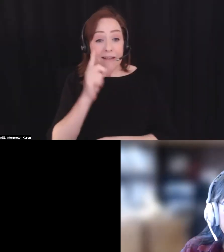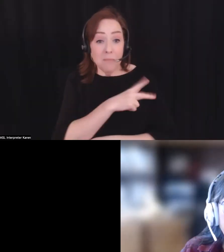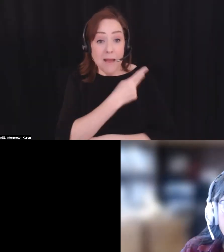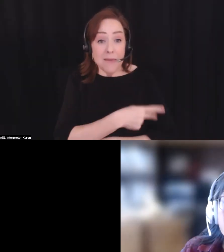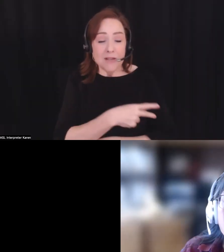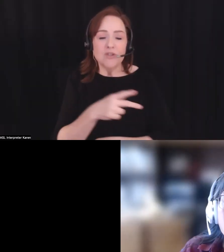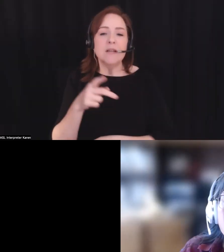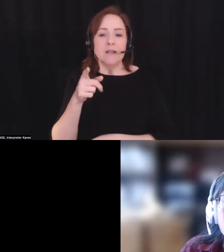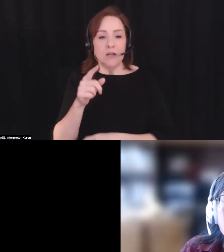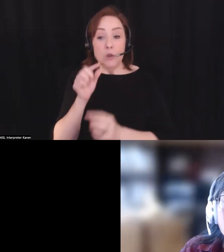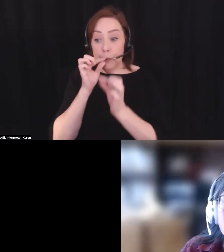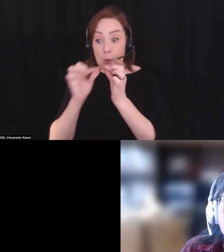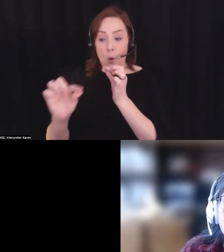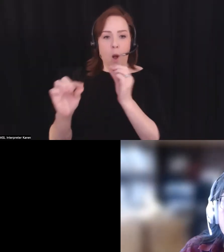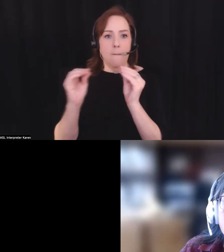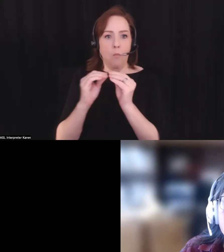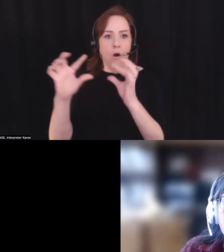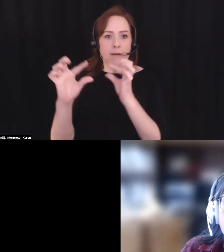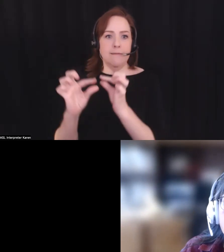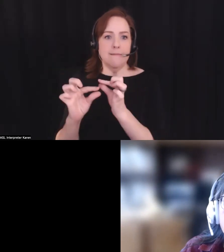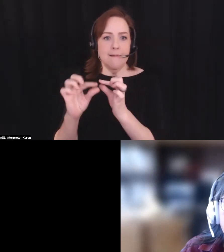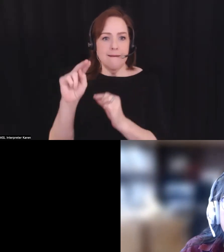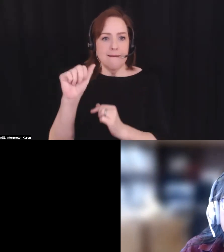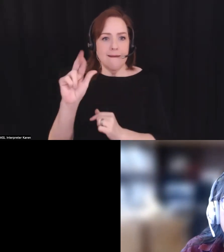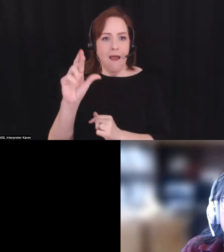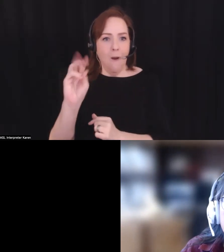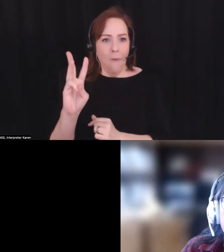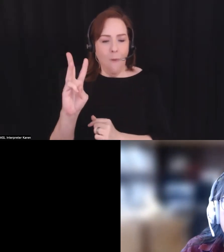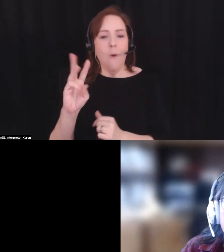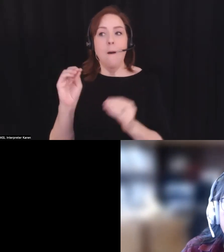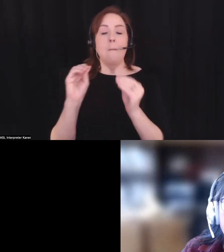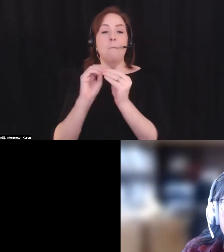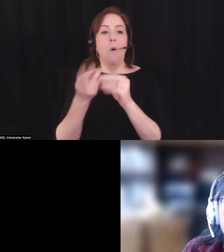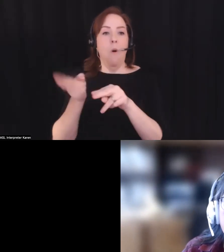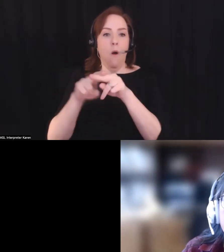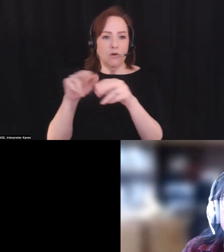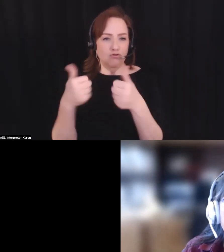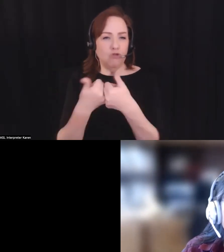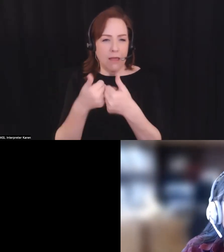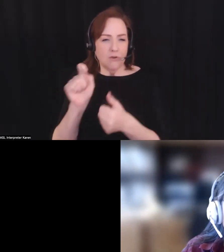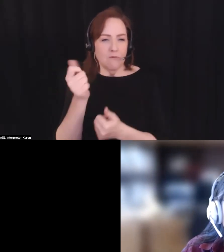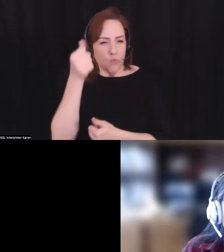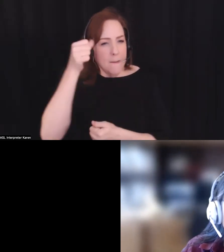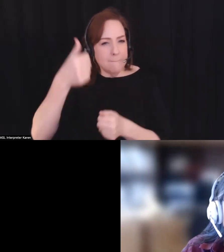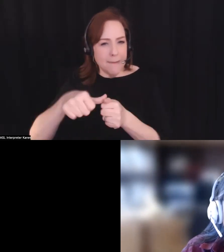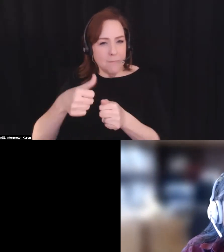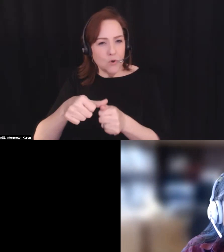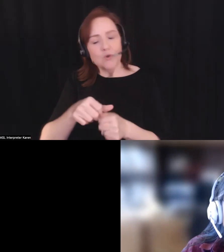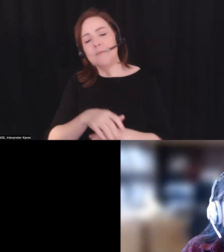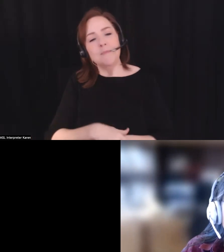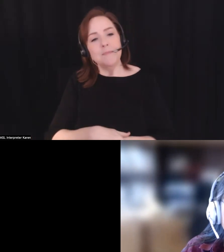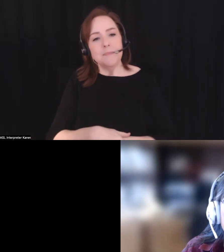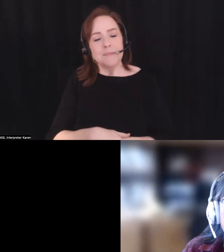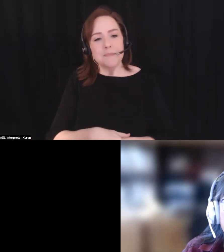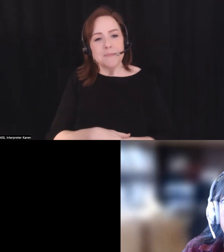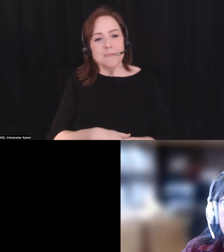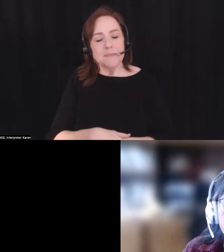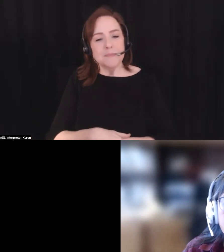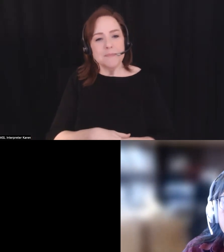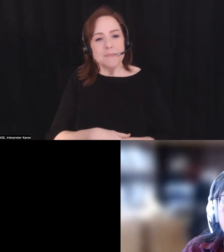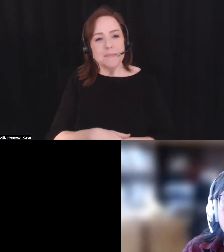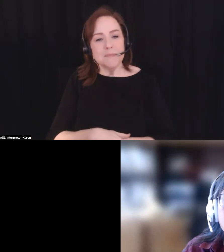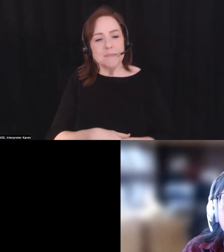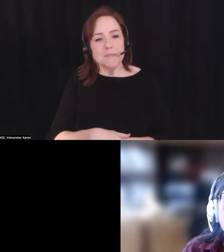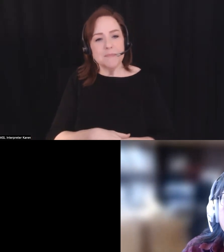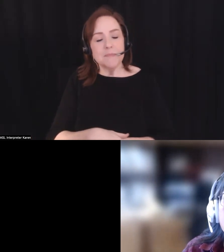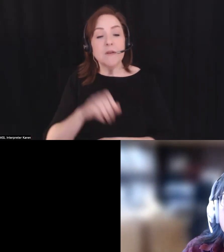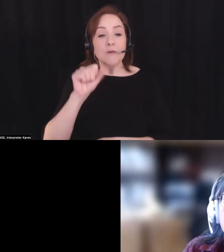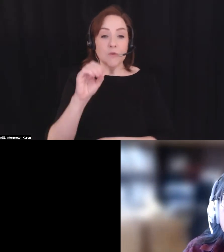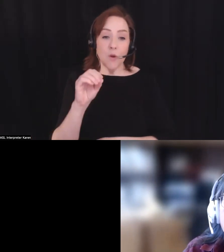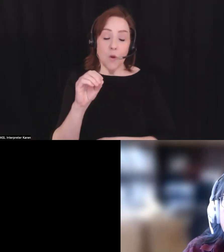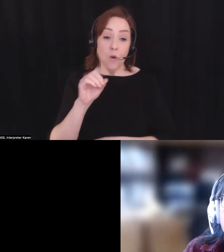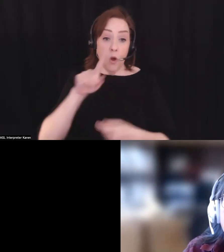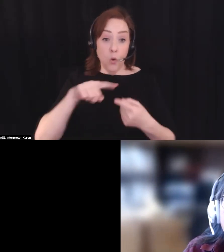even more narrow and that is something that we have to remember. okay so we when we begin we